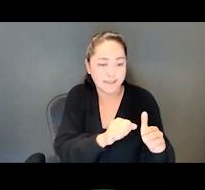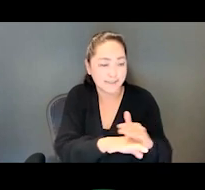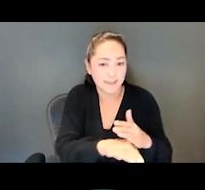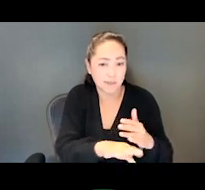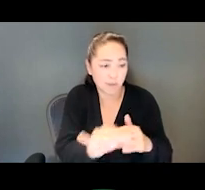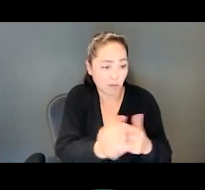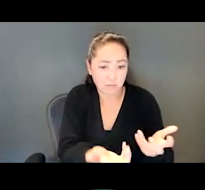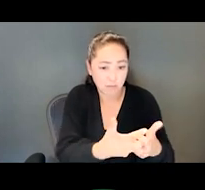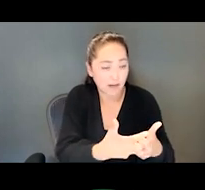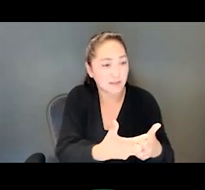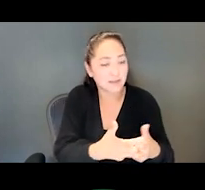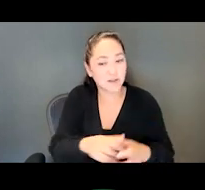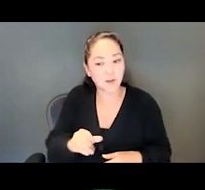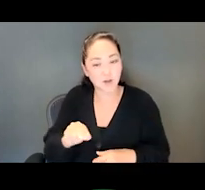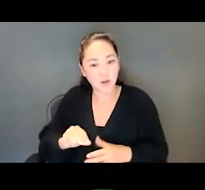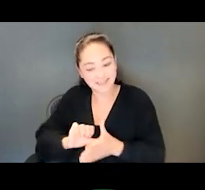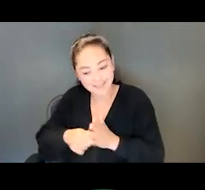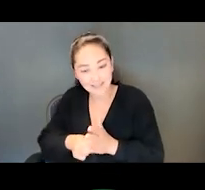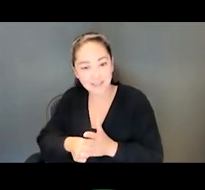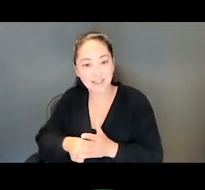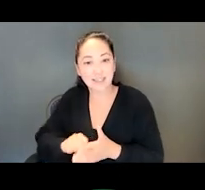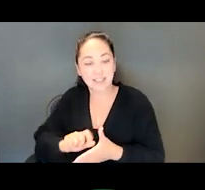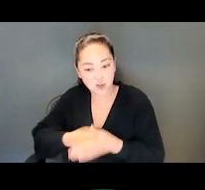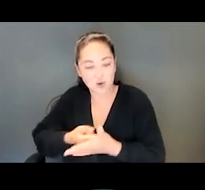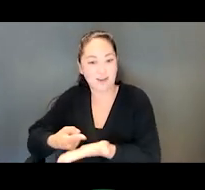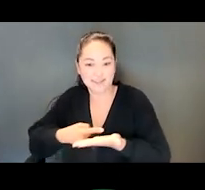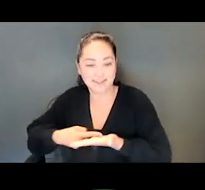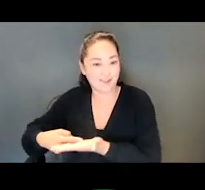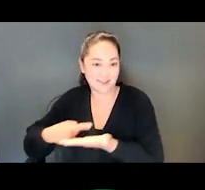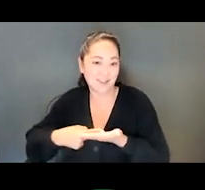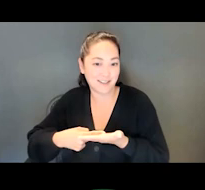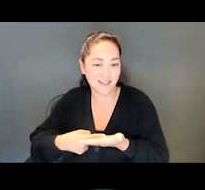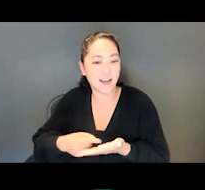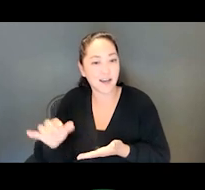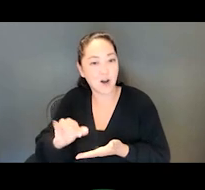Thank you so much, Noah. That's a really powerful example of of you know when you when people